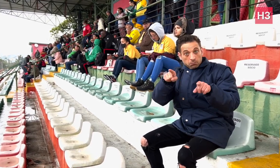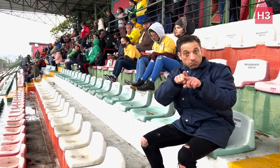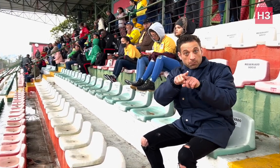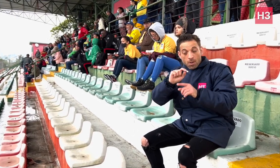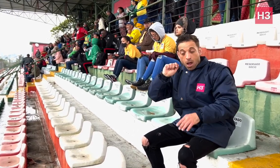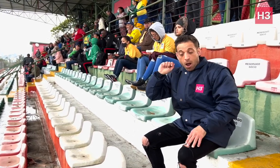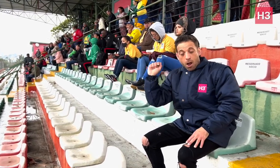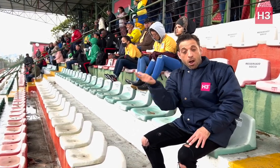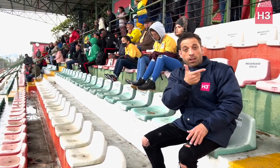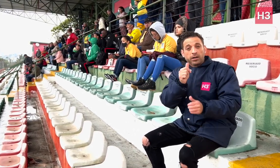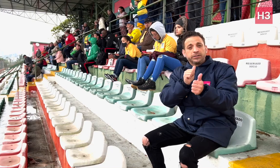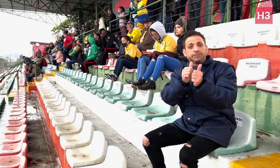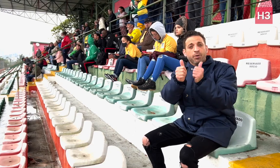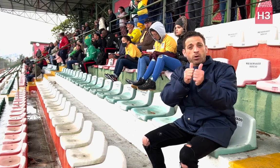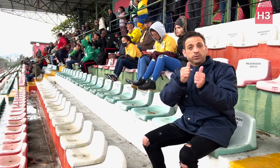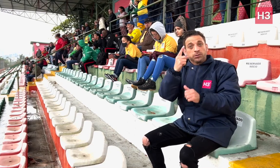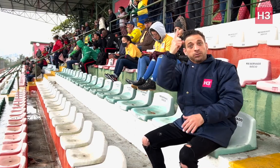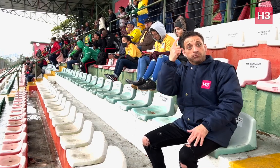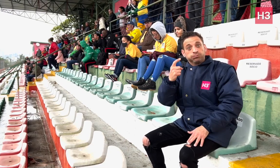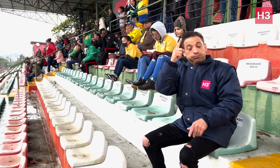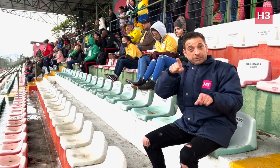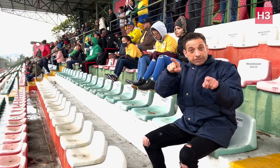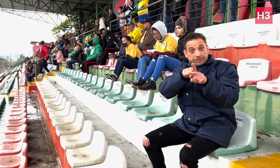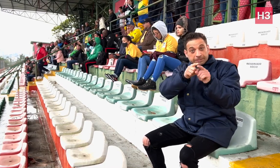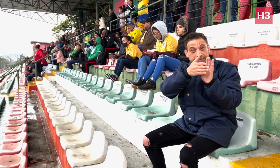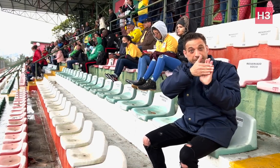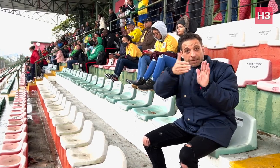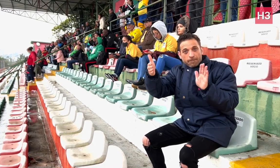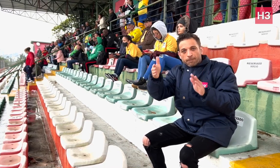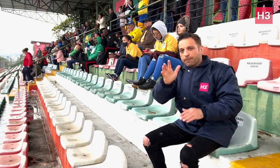Football Teams from 20 countries played matches